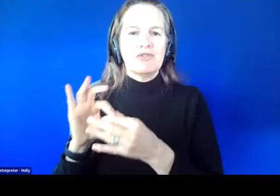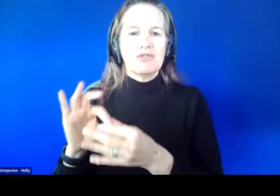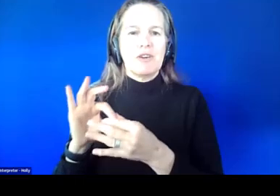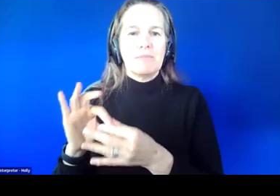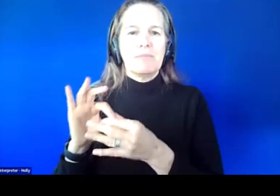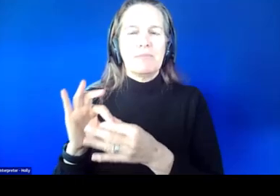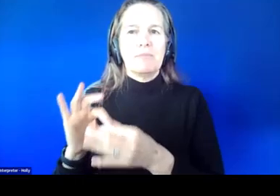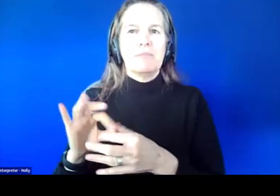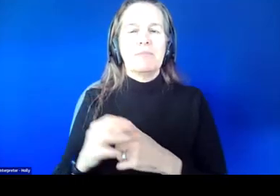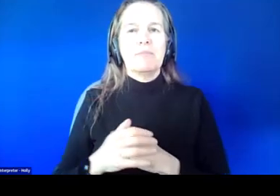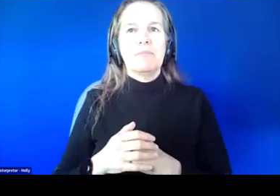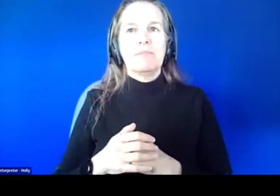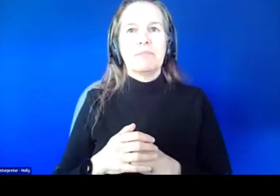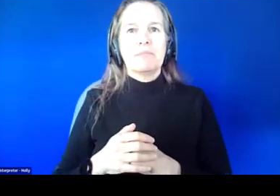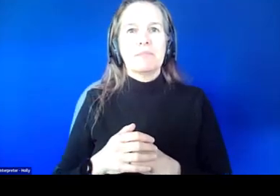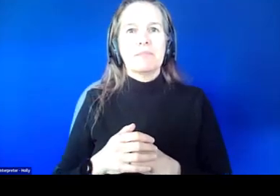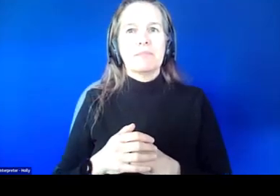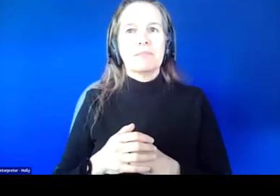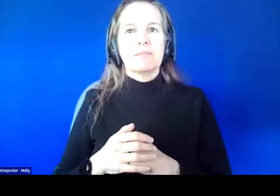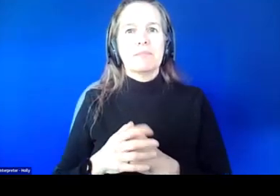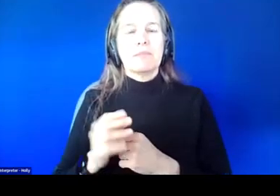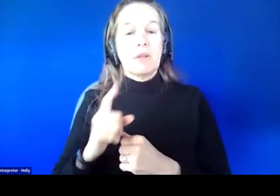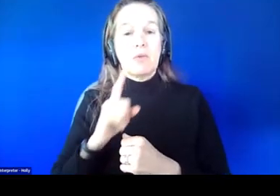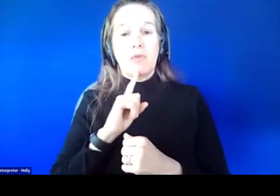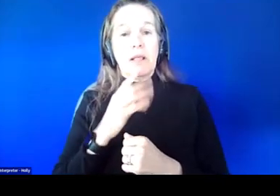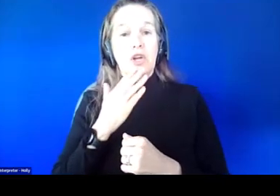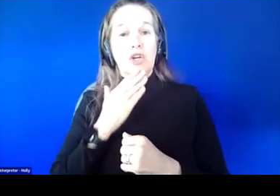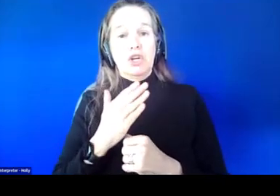know, we're really a good entry point for tribal